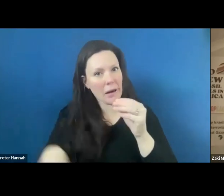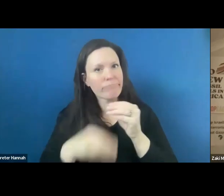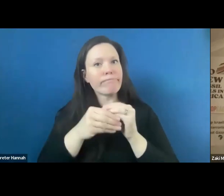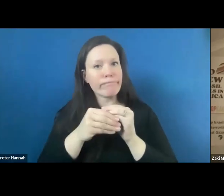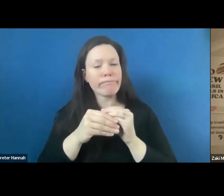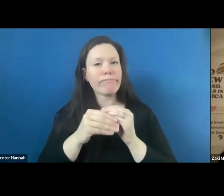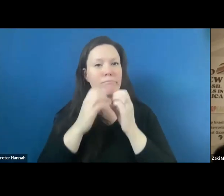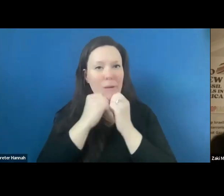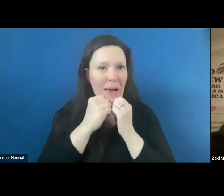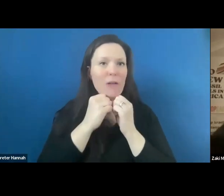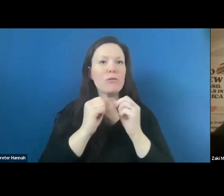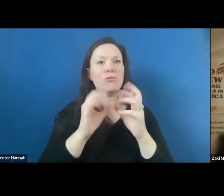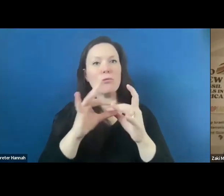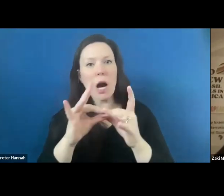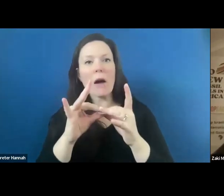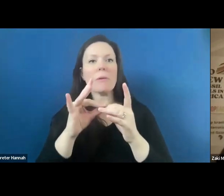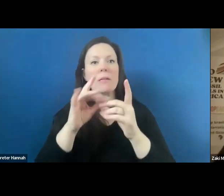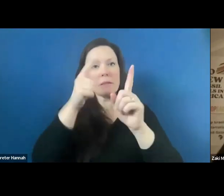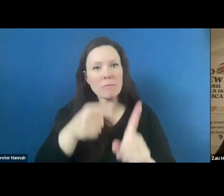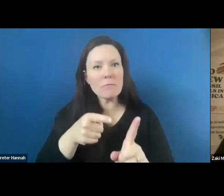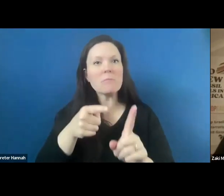Neta has already begun delving into.